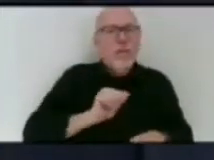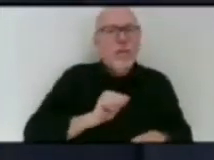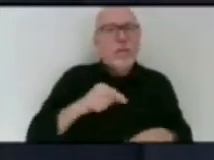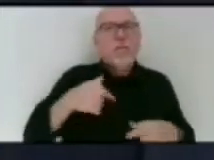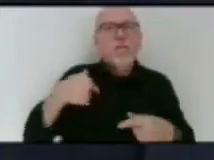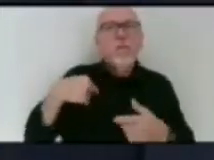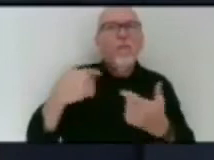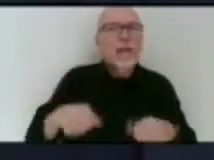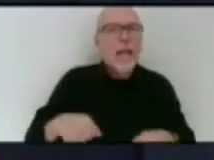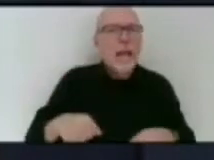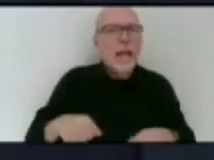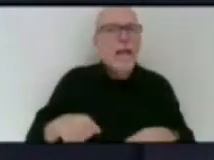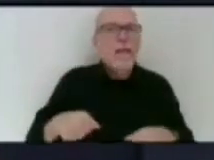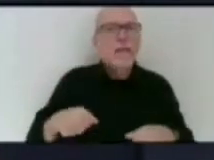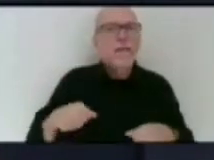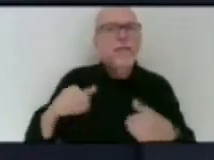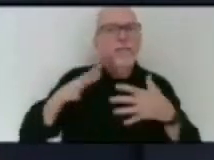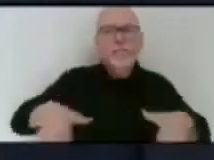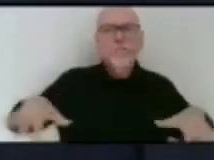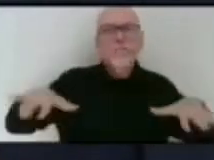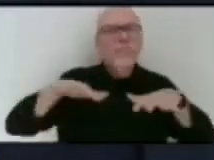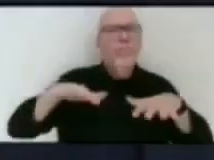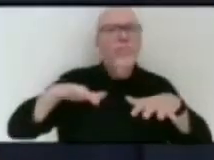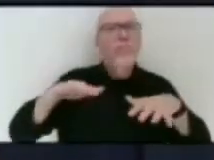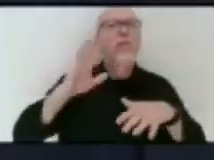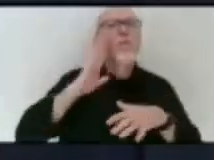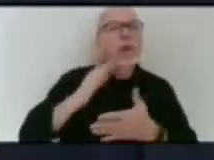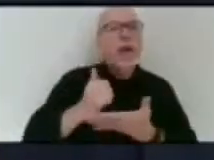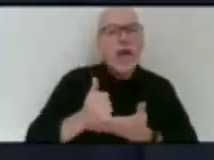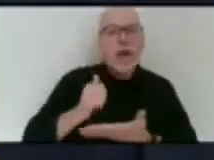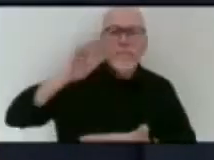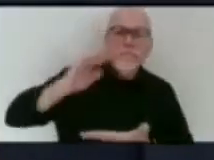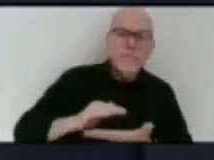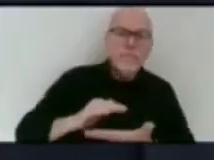on the outside that will slow the number of patients that need